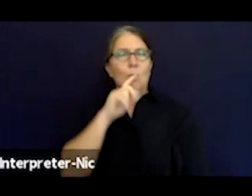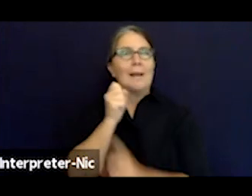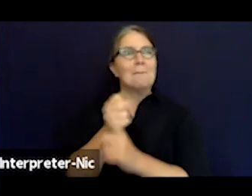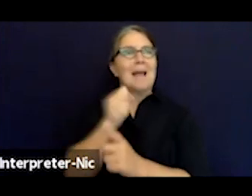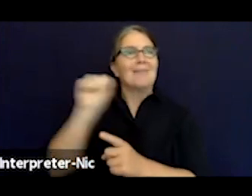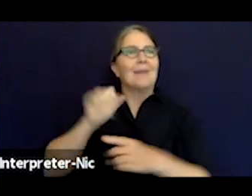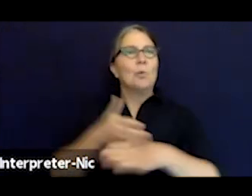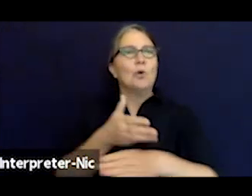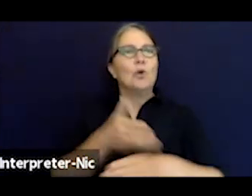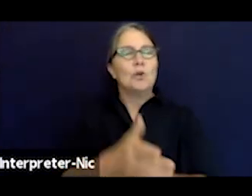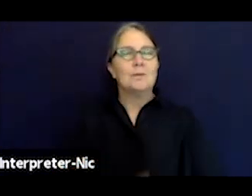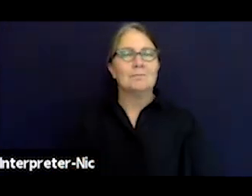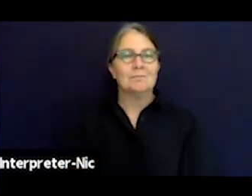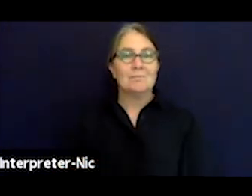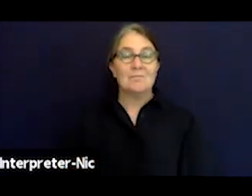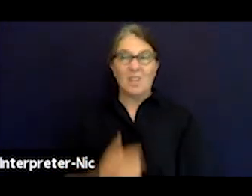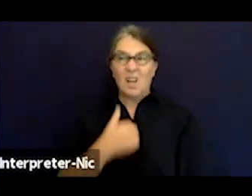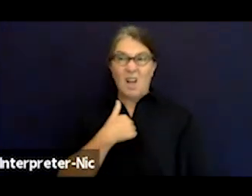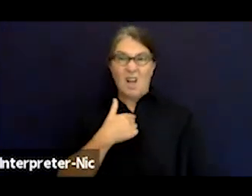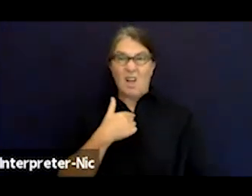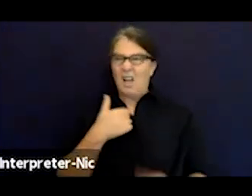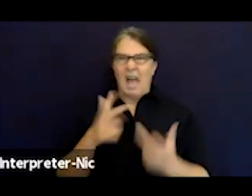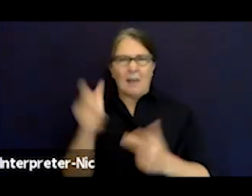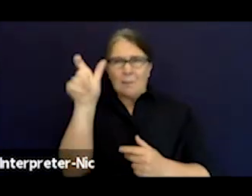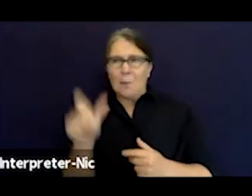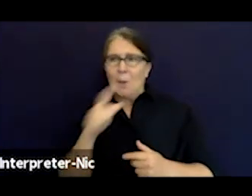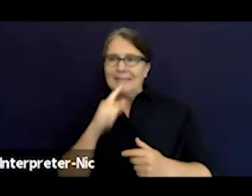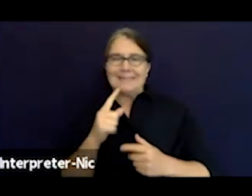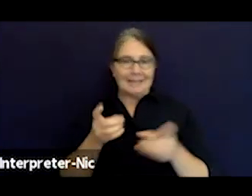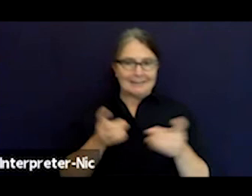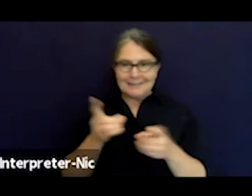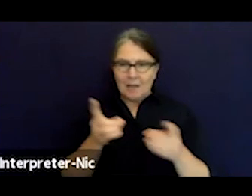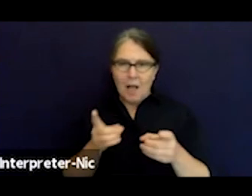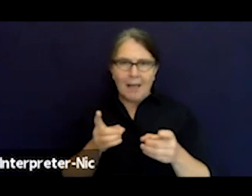students.” That's actually something we can do individually as disability support professionals